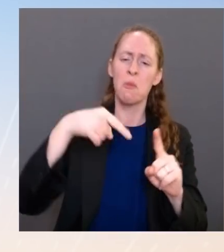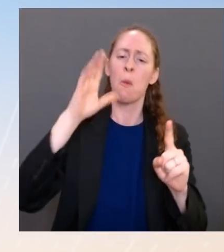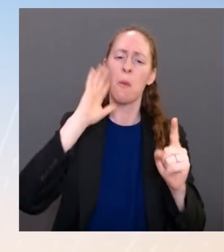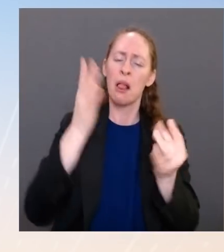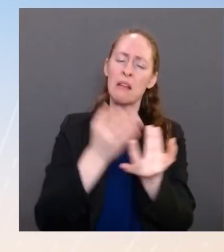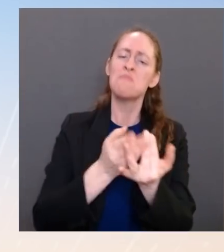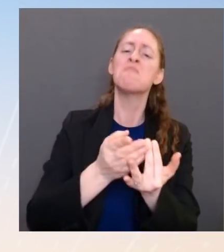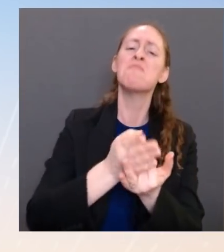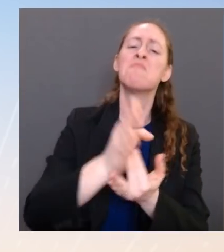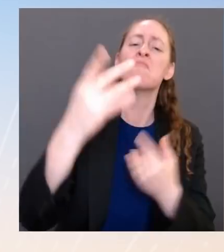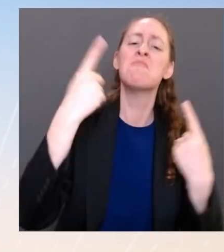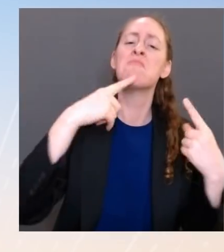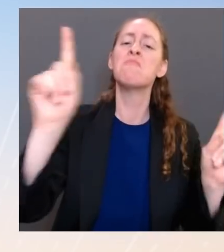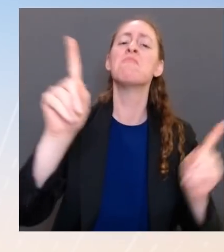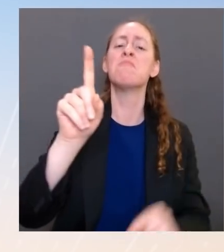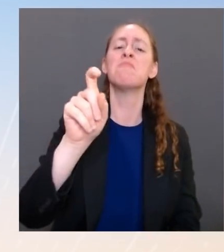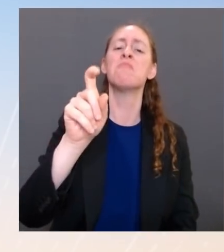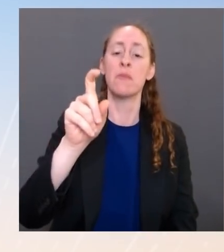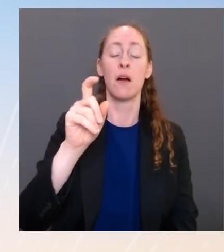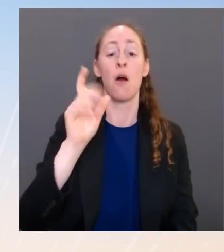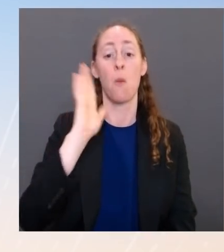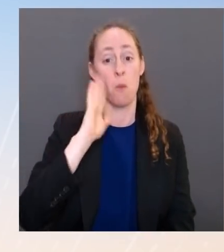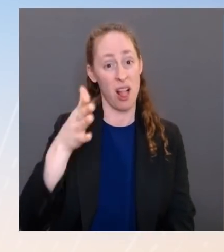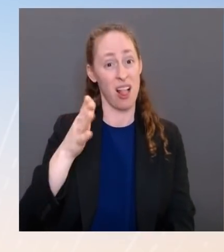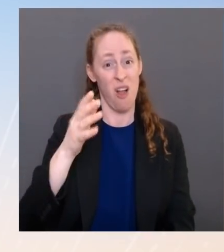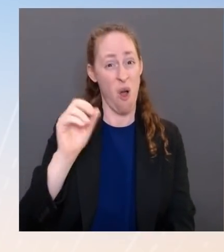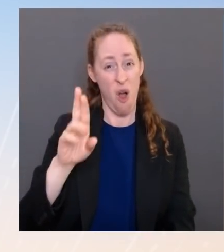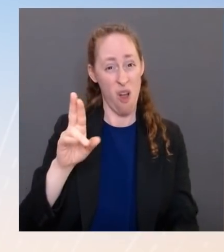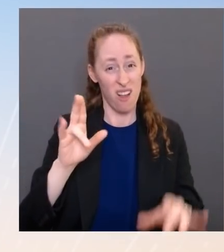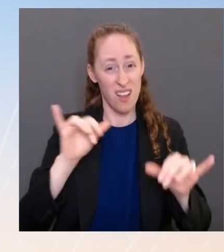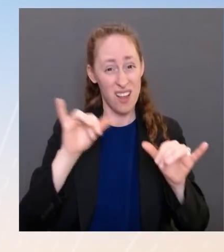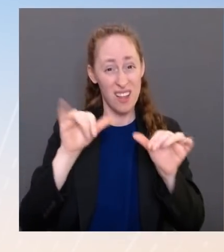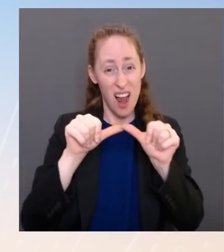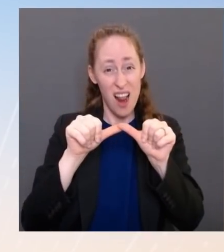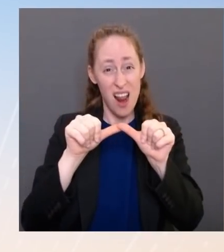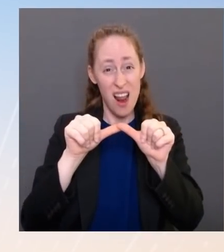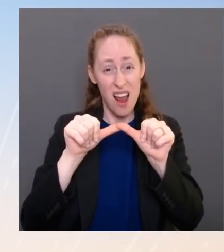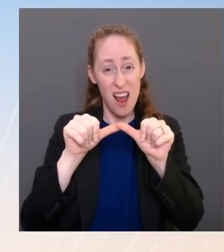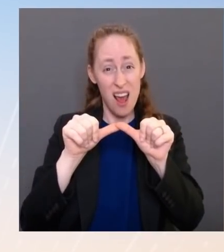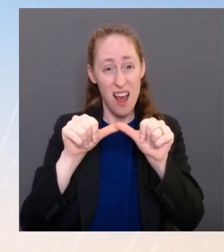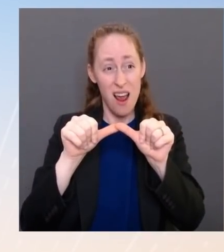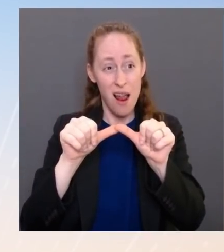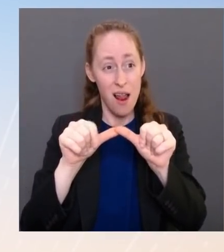Ms. Psaki: Well, we certainly won't accept that. But what I think is important to note is the oil market is global.